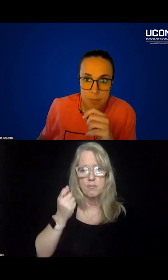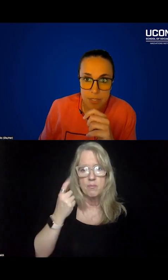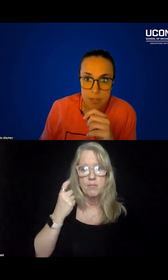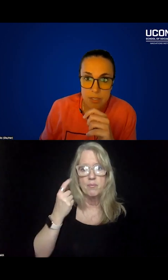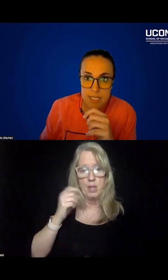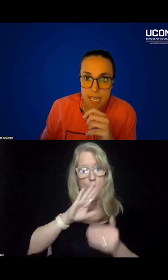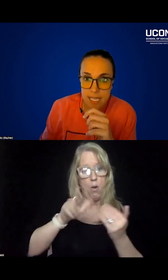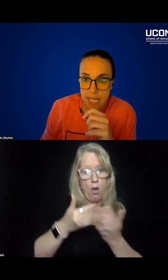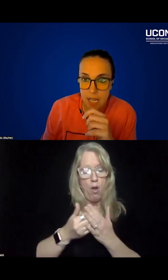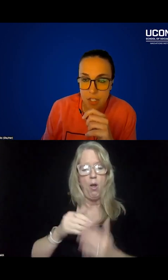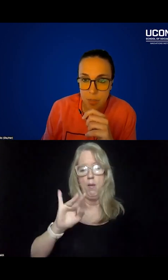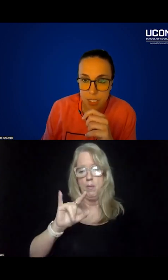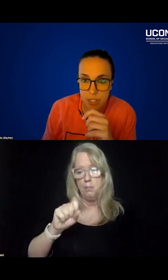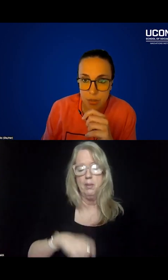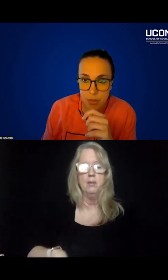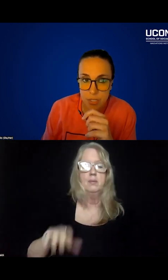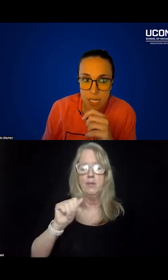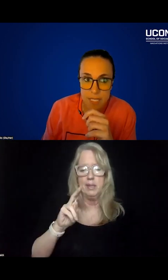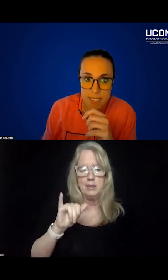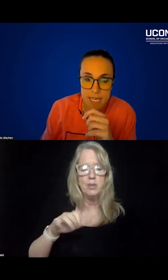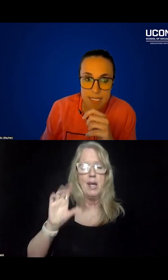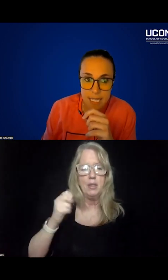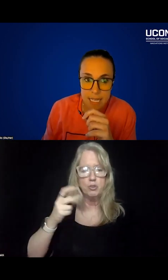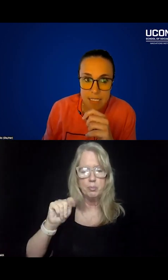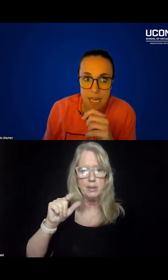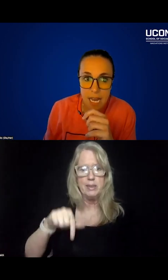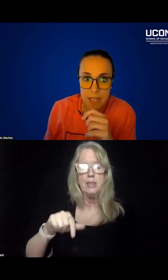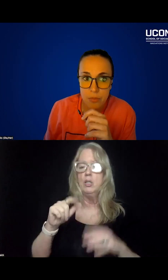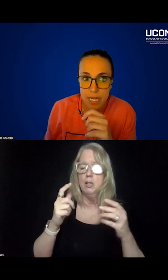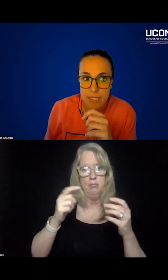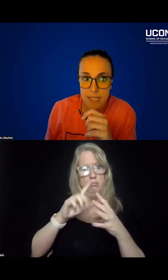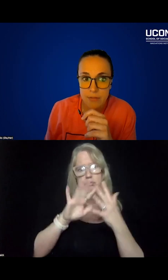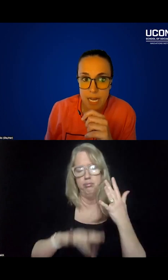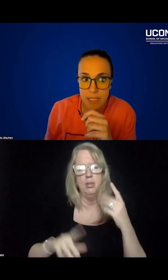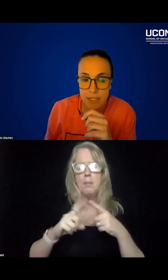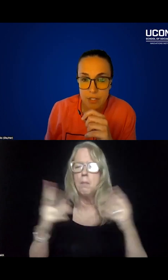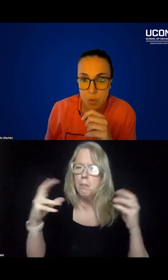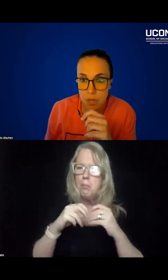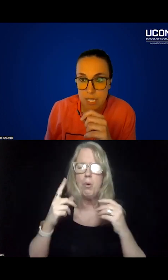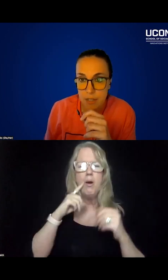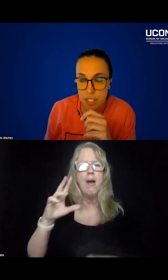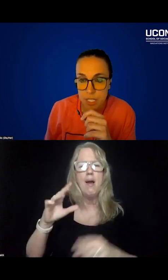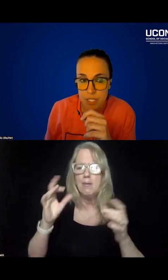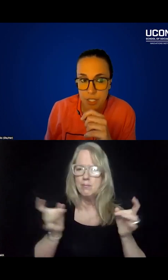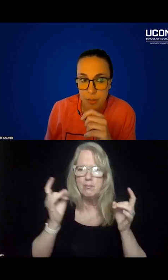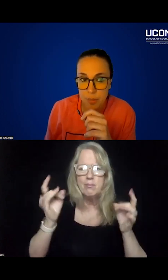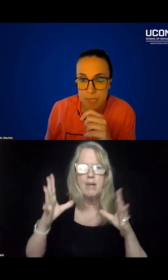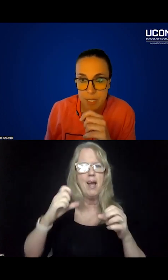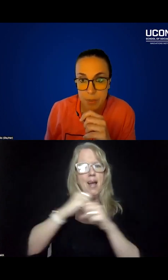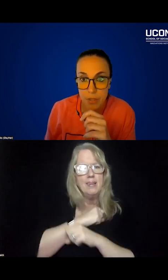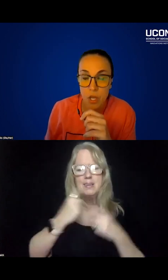THE BILLS, THE ANTI-LGBTQ CLIMATES, HAS LED TO HIGHER RATES OF VIOLENCE TOWARDS LGBTQ+ PEOPLE.